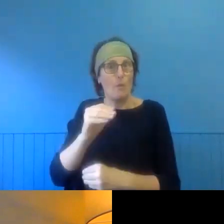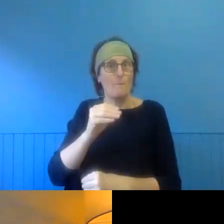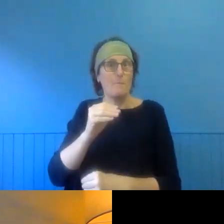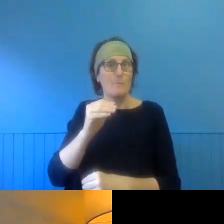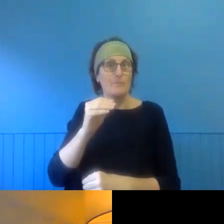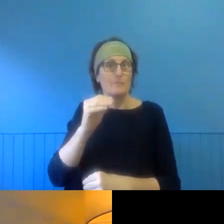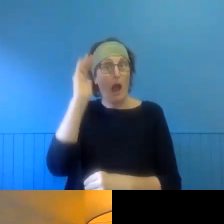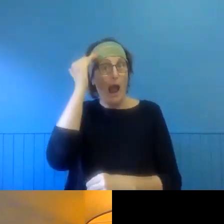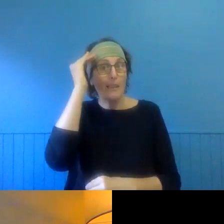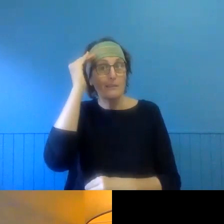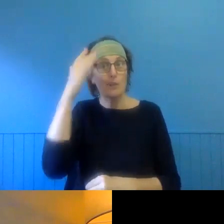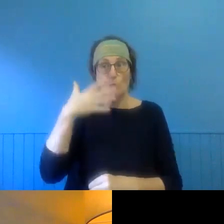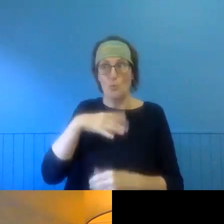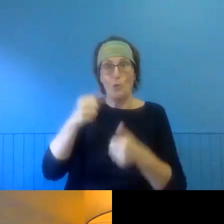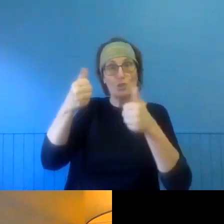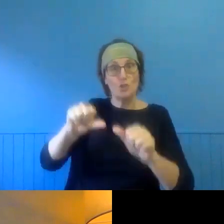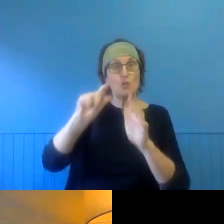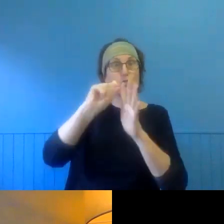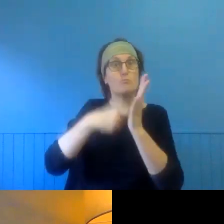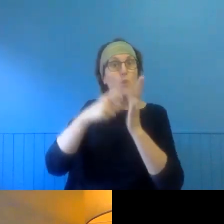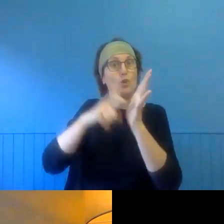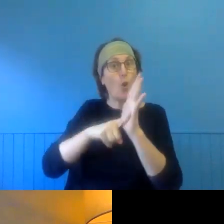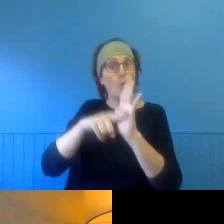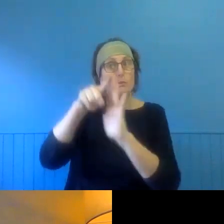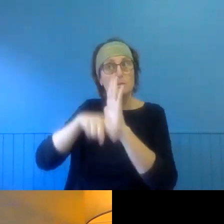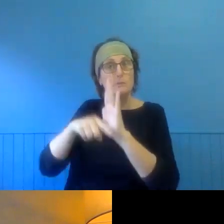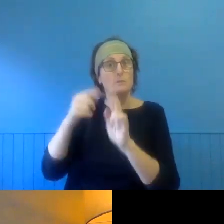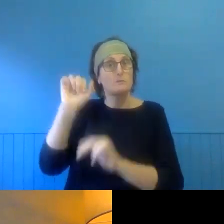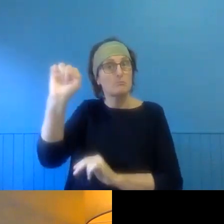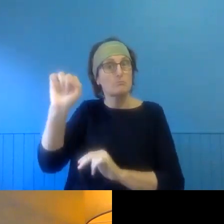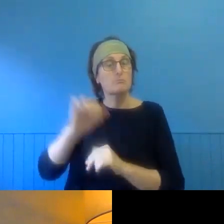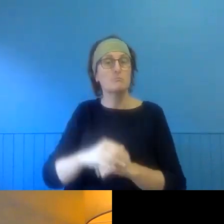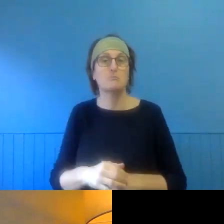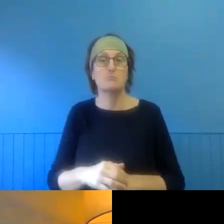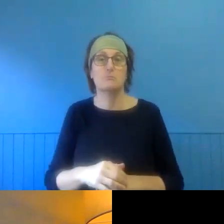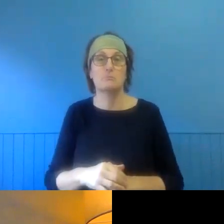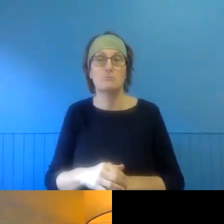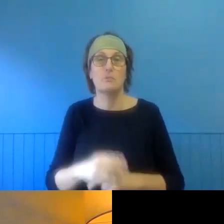wanting to use protocols in there and I thought - for a minority